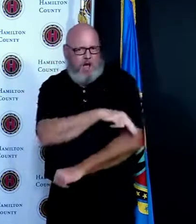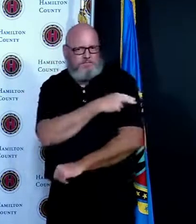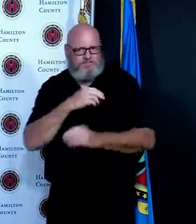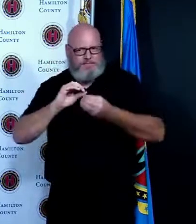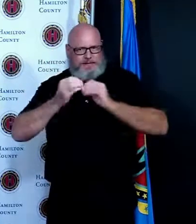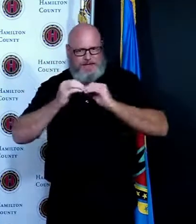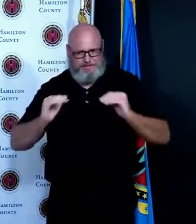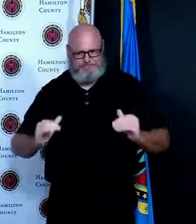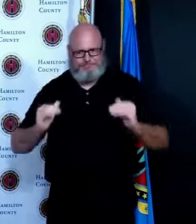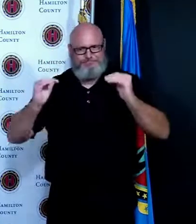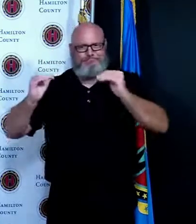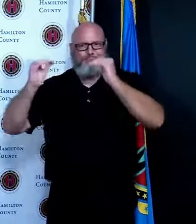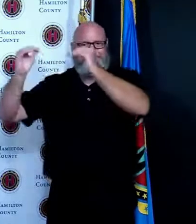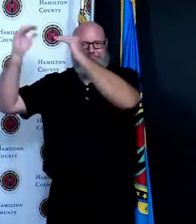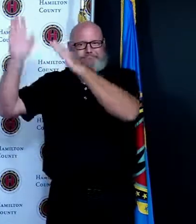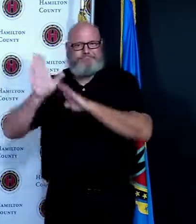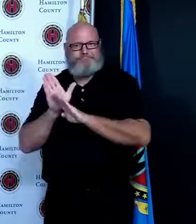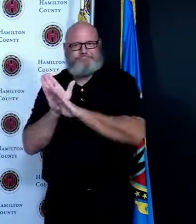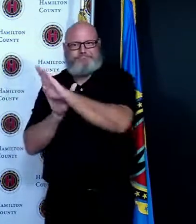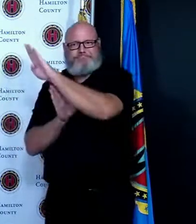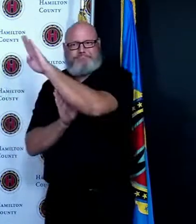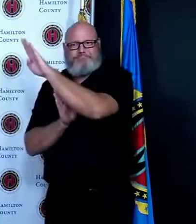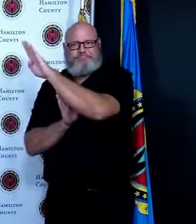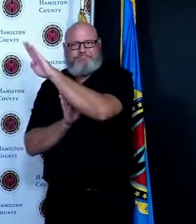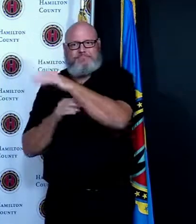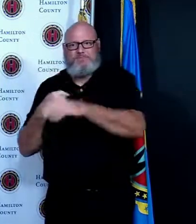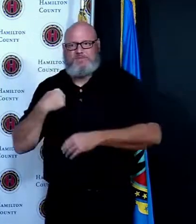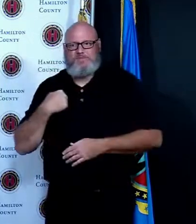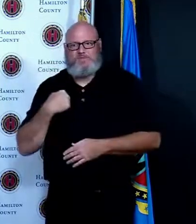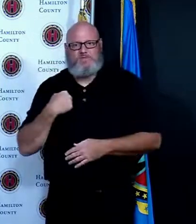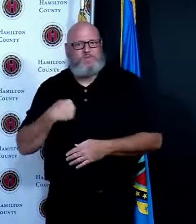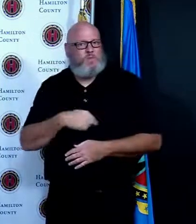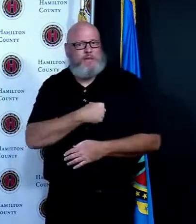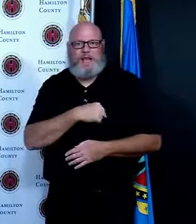but we can reduce the spread of the virus and save lives in Hamilton County